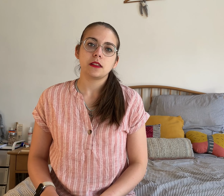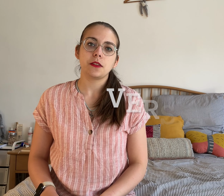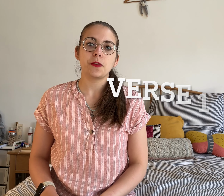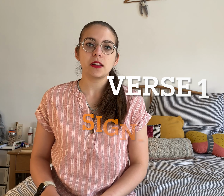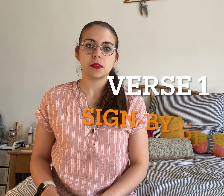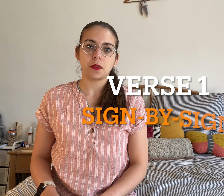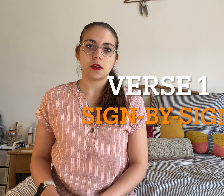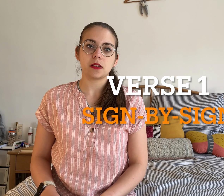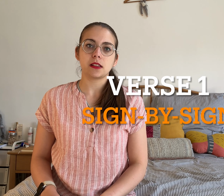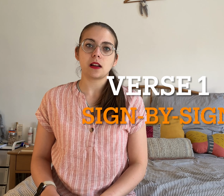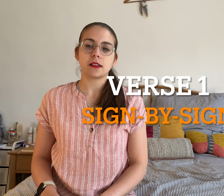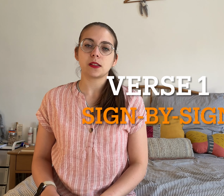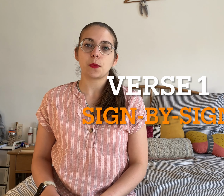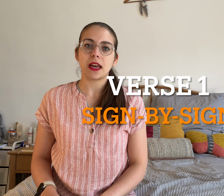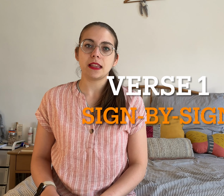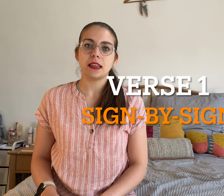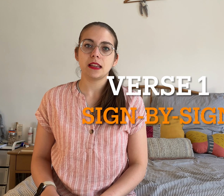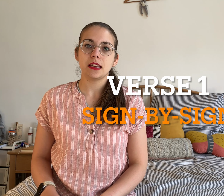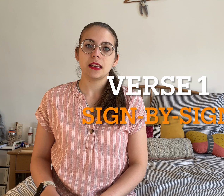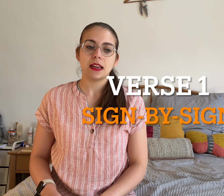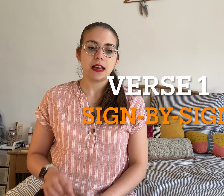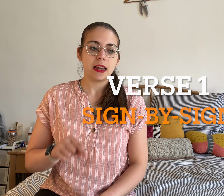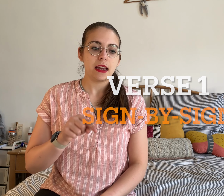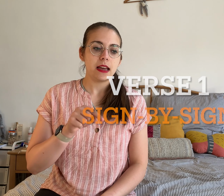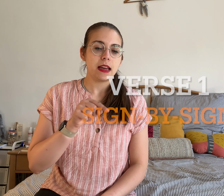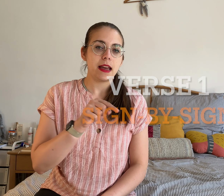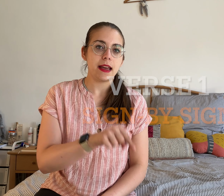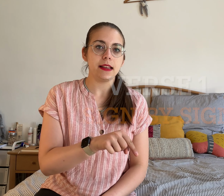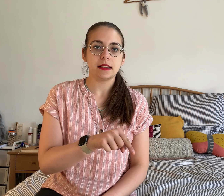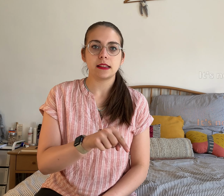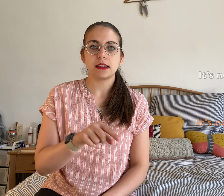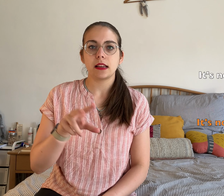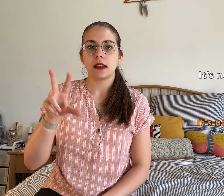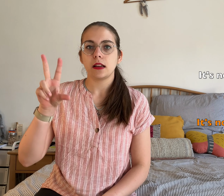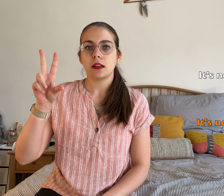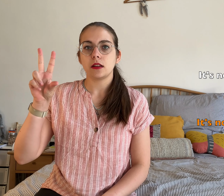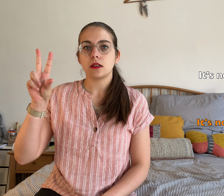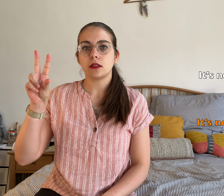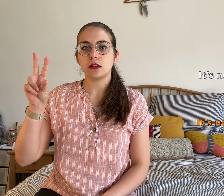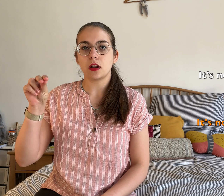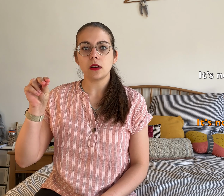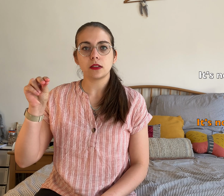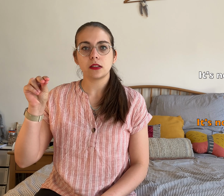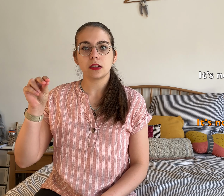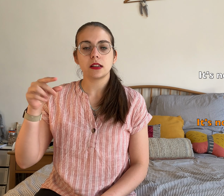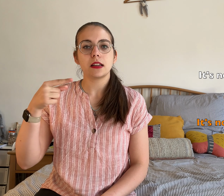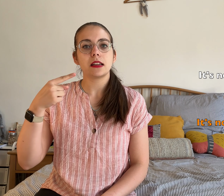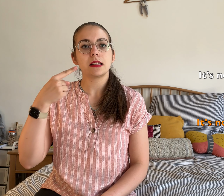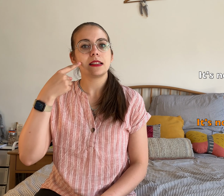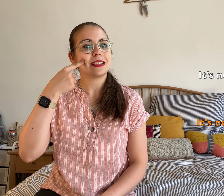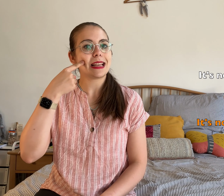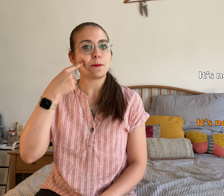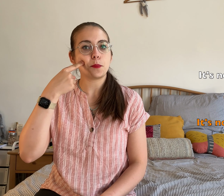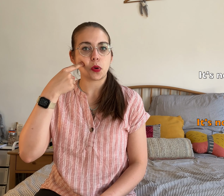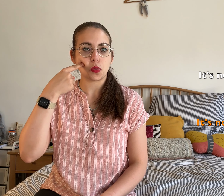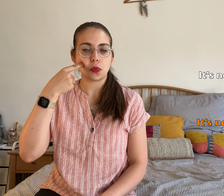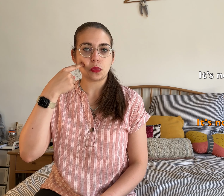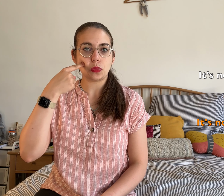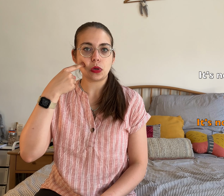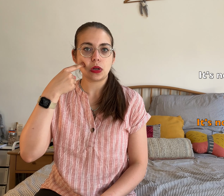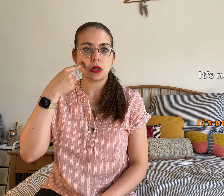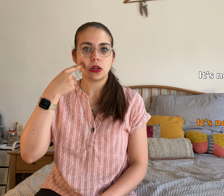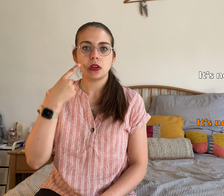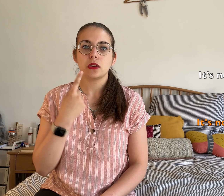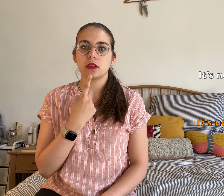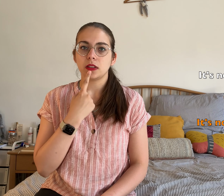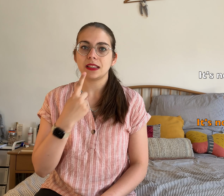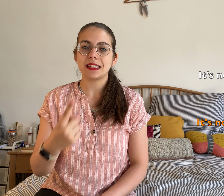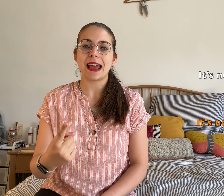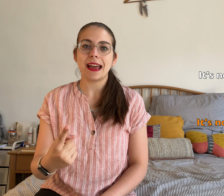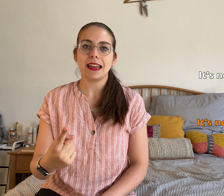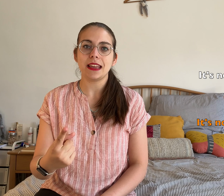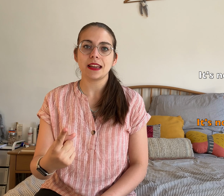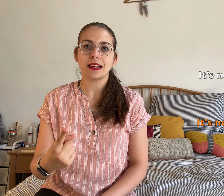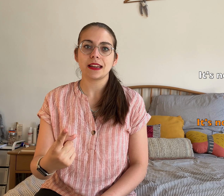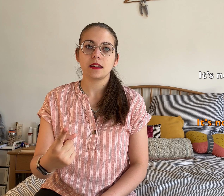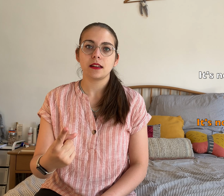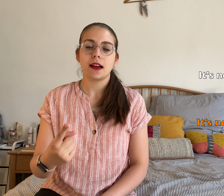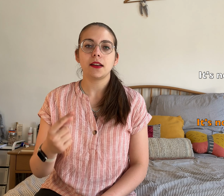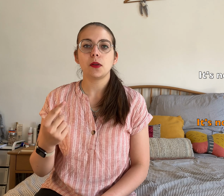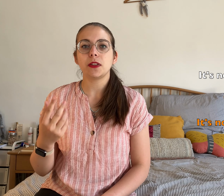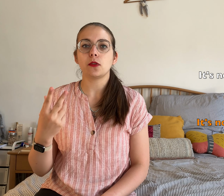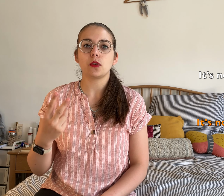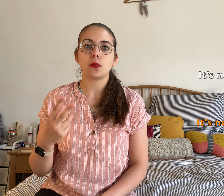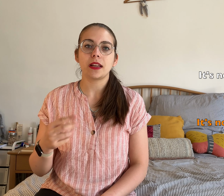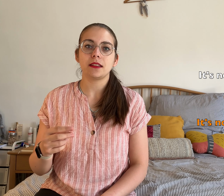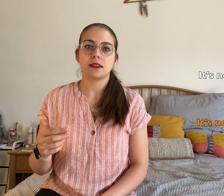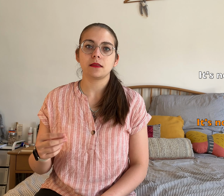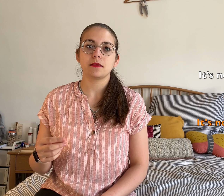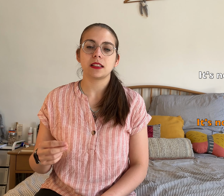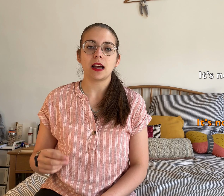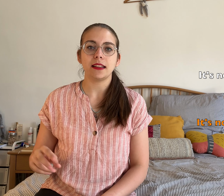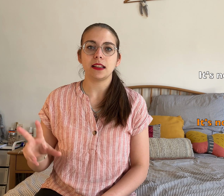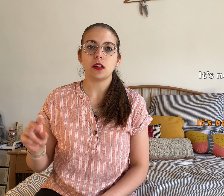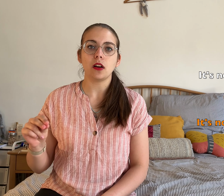The first verse starts with: "It's not simple to say." I know we don't always sign the "not"